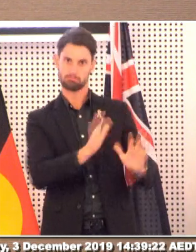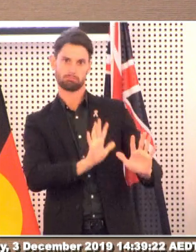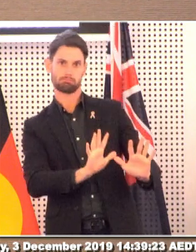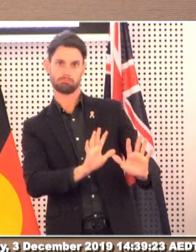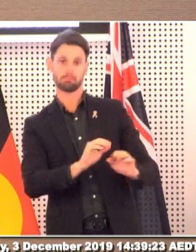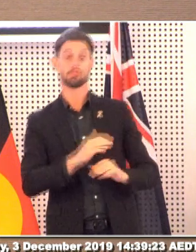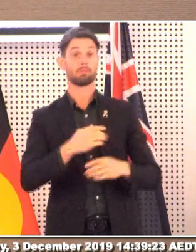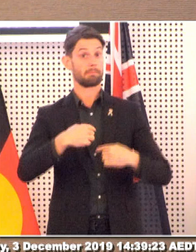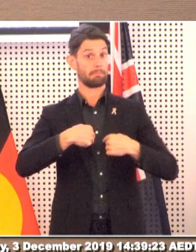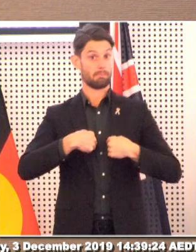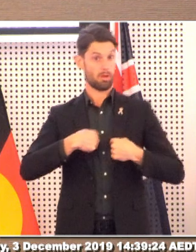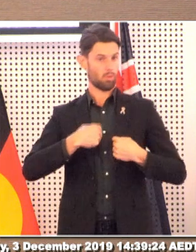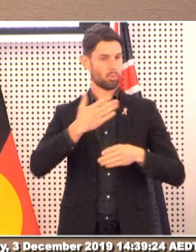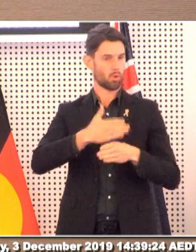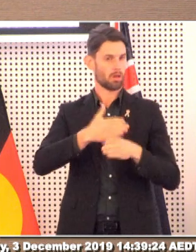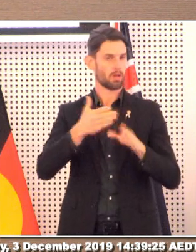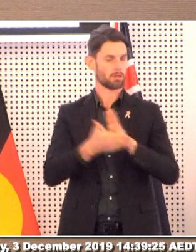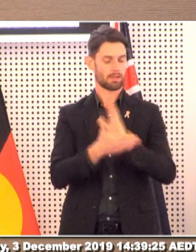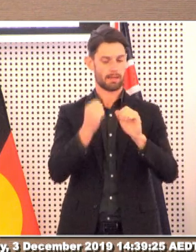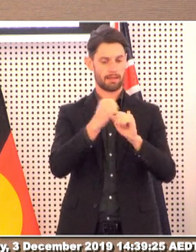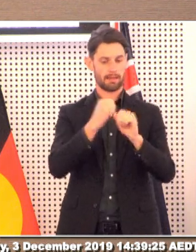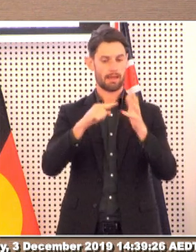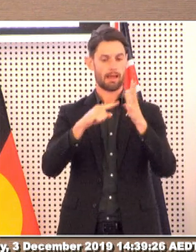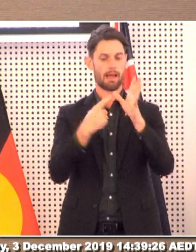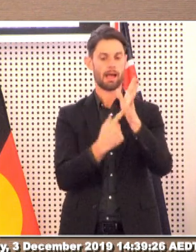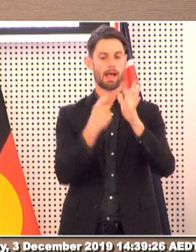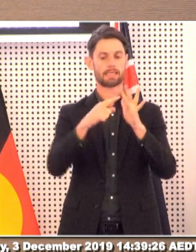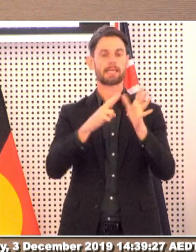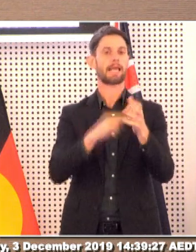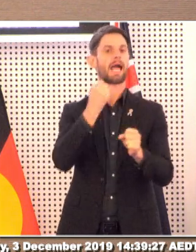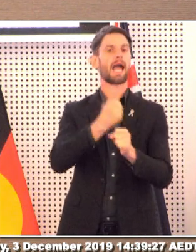as guardian of last resort, that is a limitation on a person’s rights.